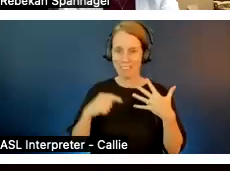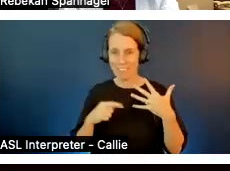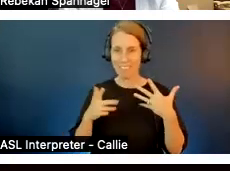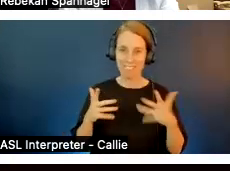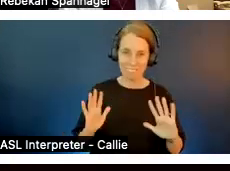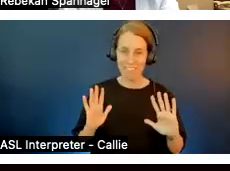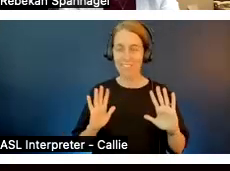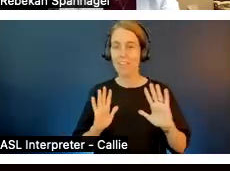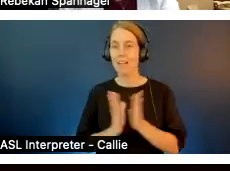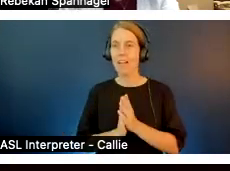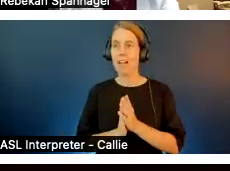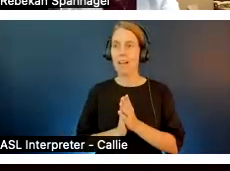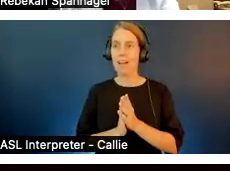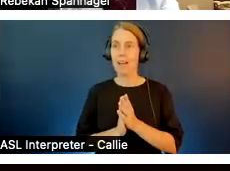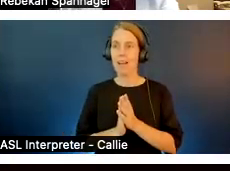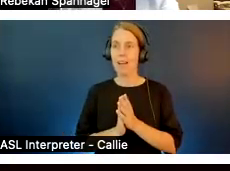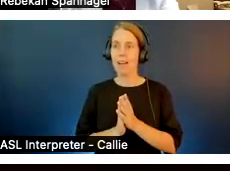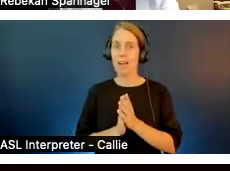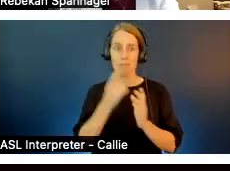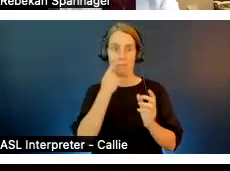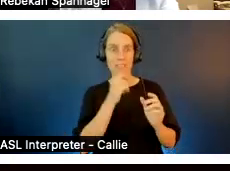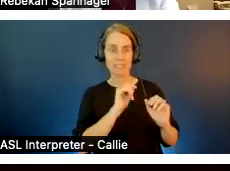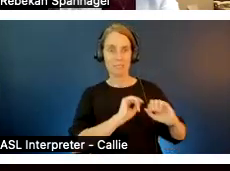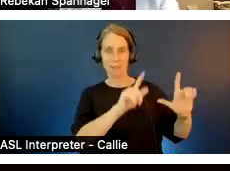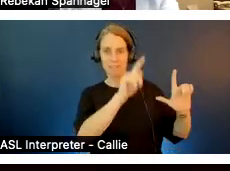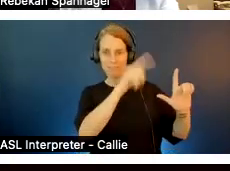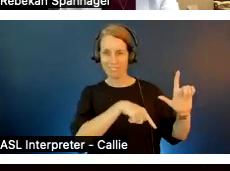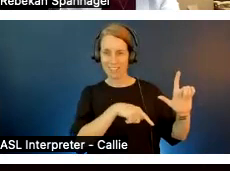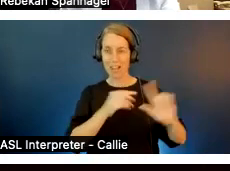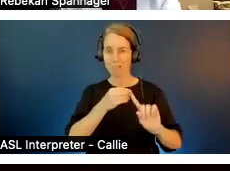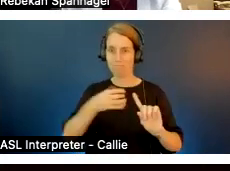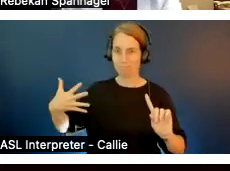things that are not in the outline but some of the fundamentals of medicaid law that you should